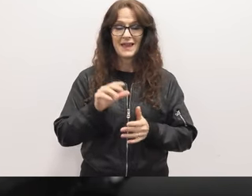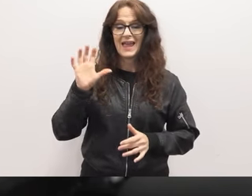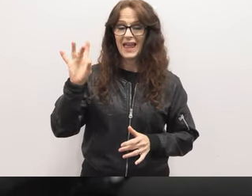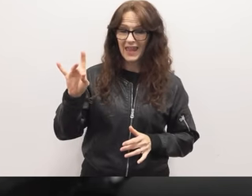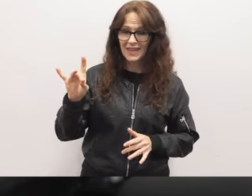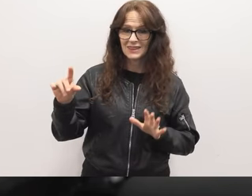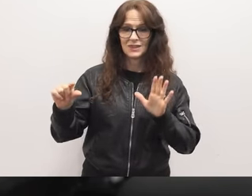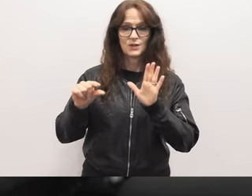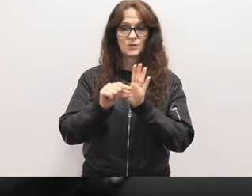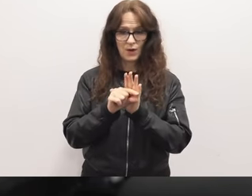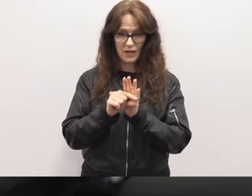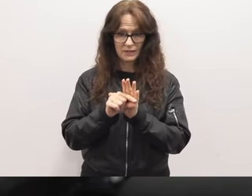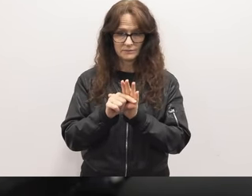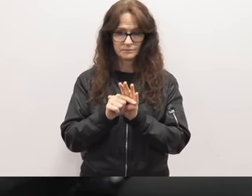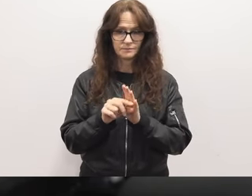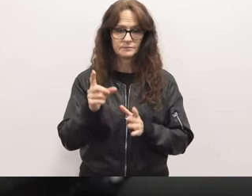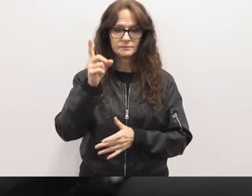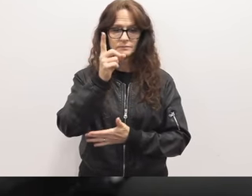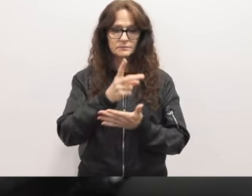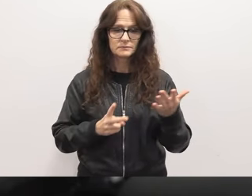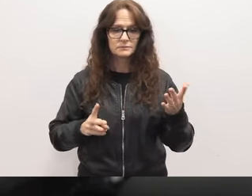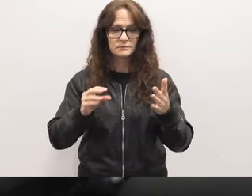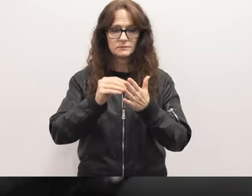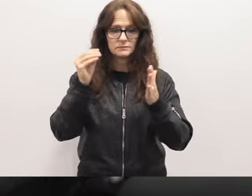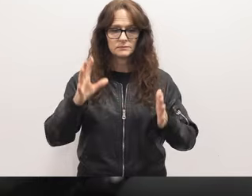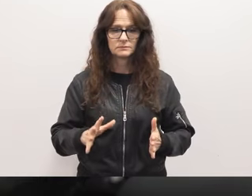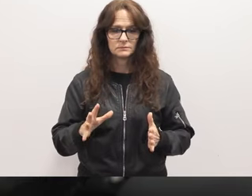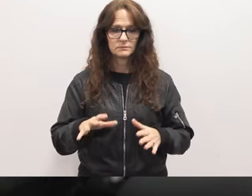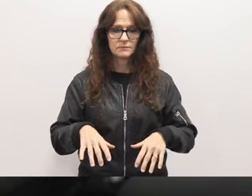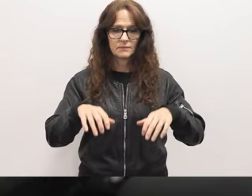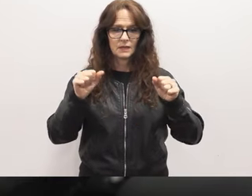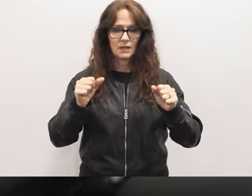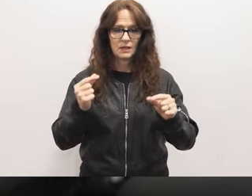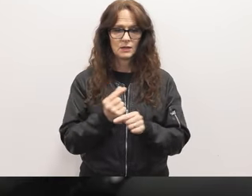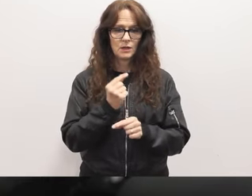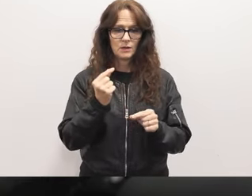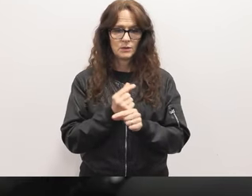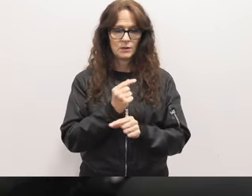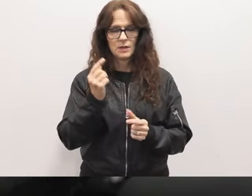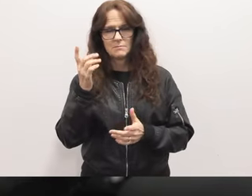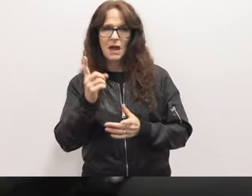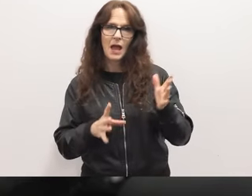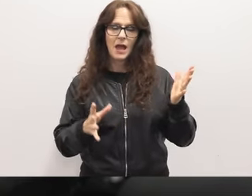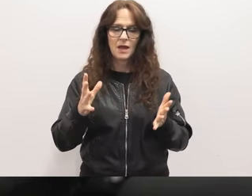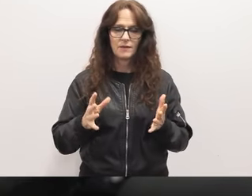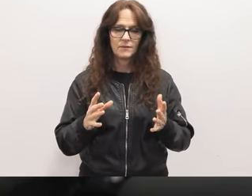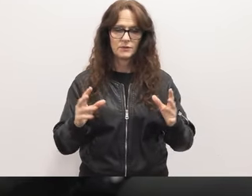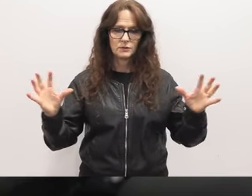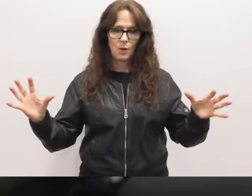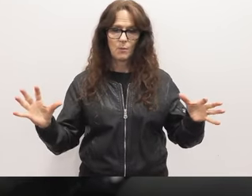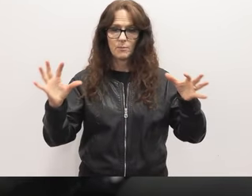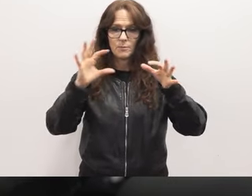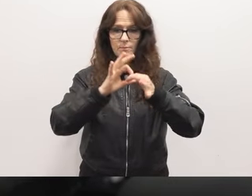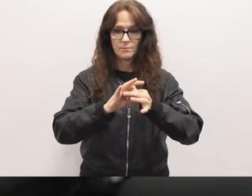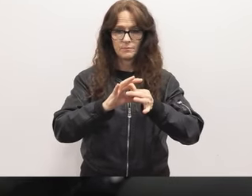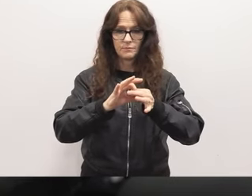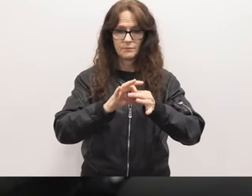And actually about half of our students as ninth graders take geometry. So this is bridging the meet in eighth grade